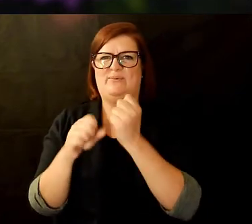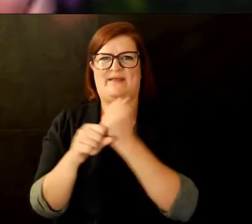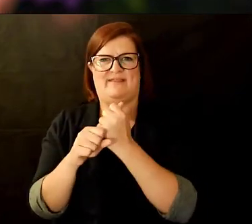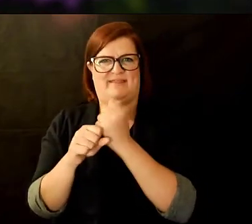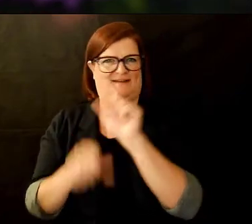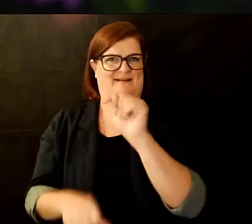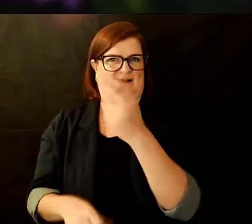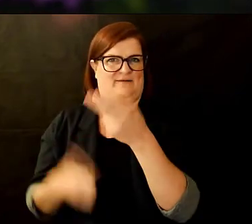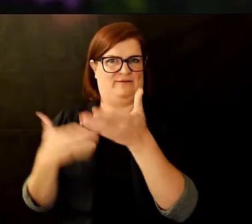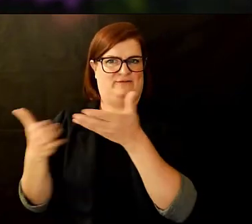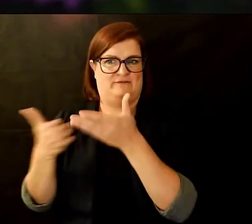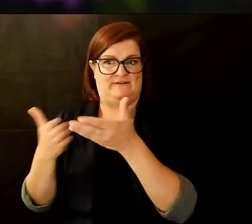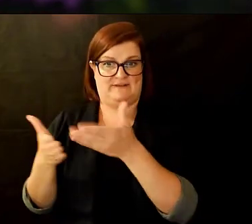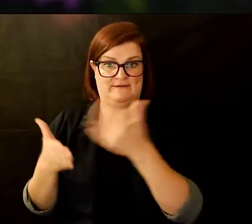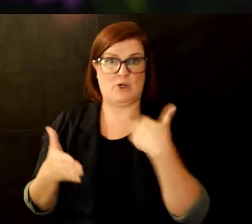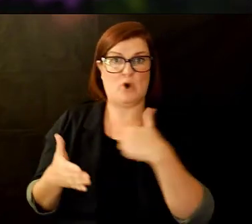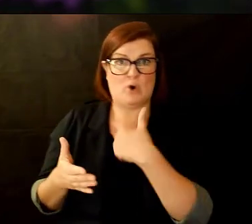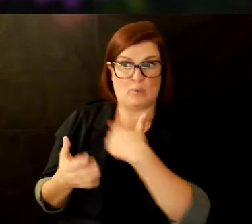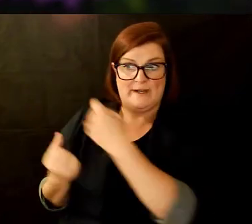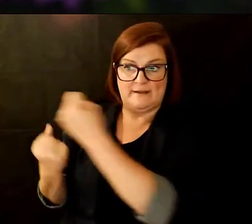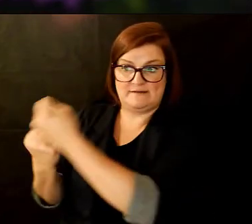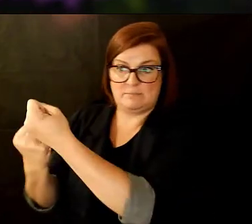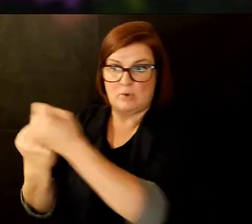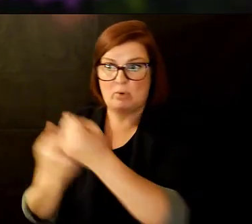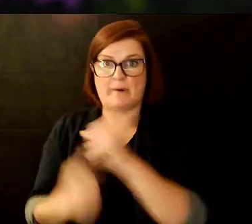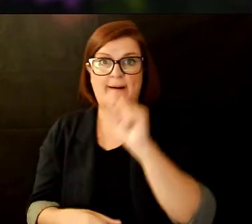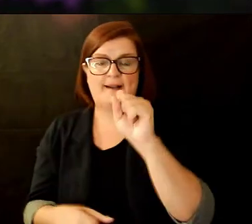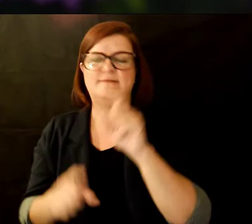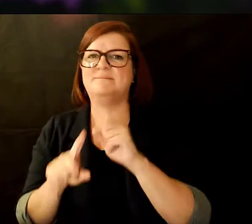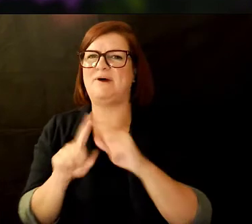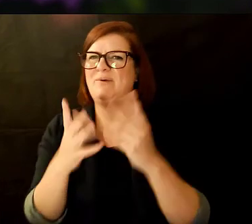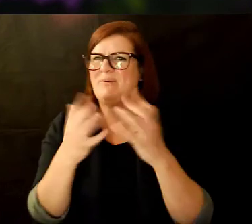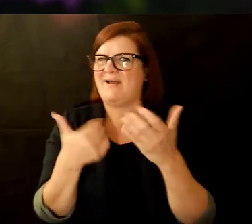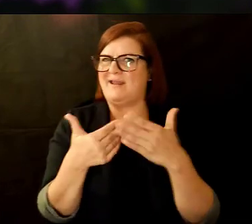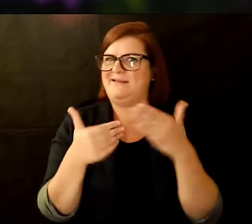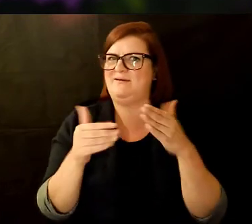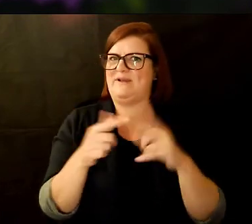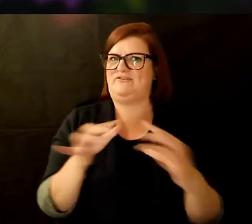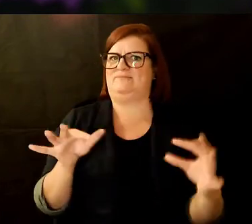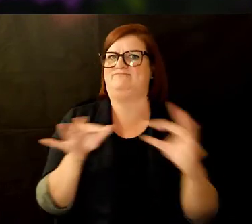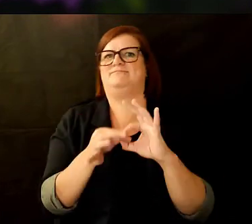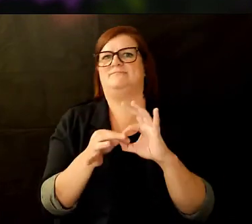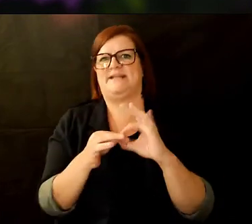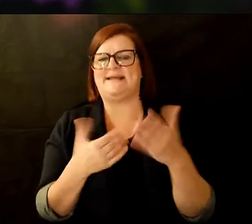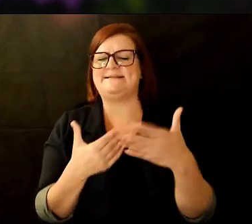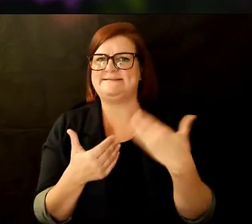We have lots of support around them, and yet we wanted an easier way for people to get access to care.